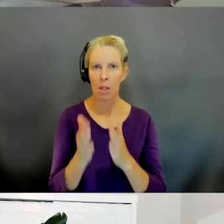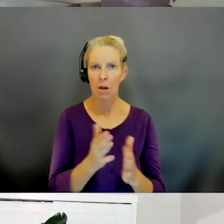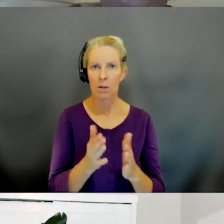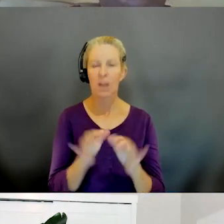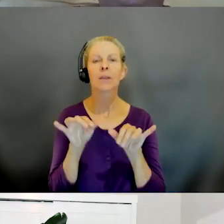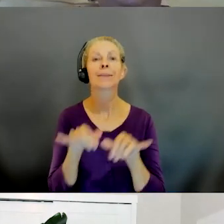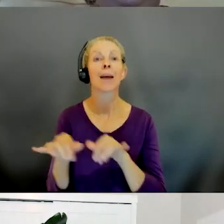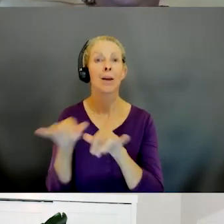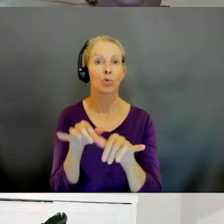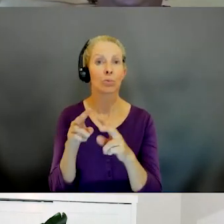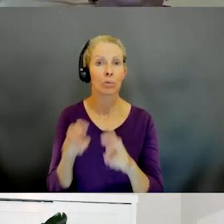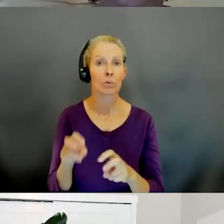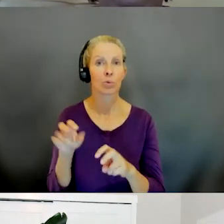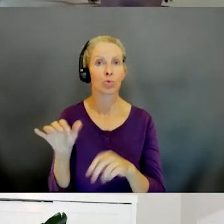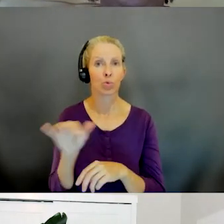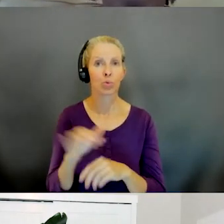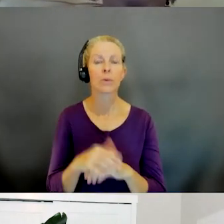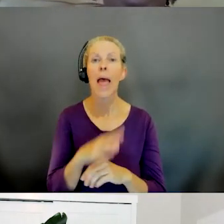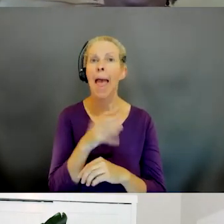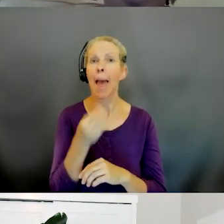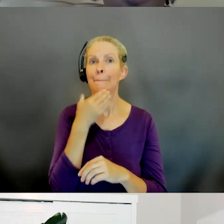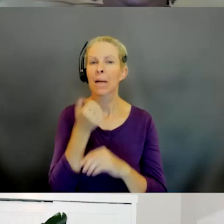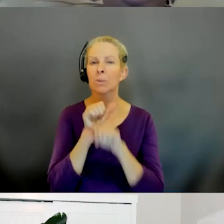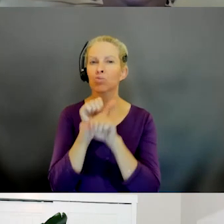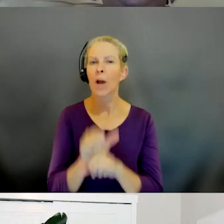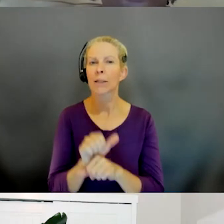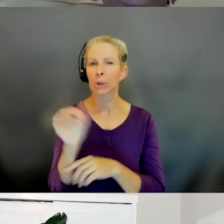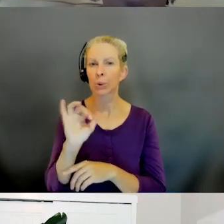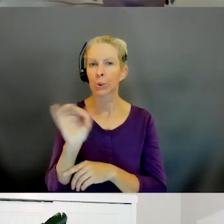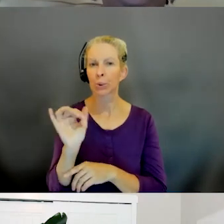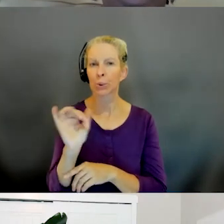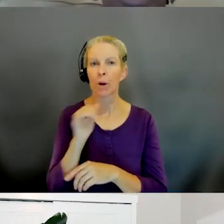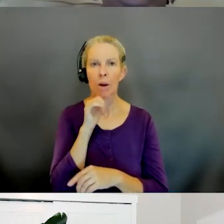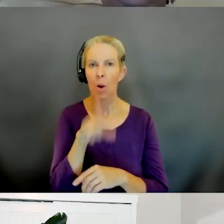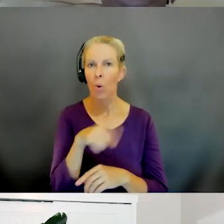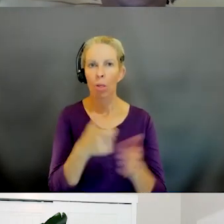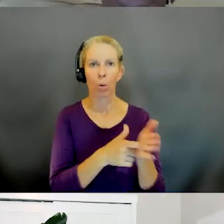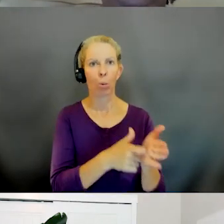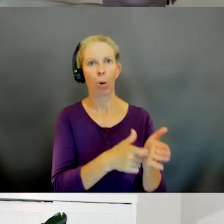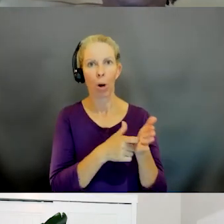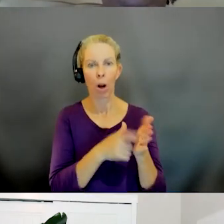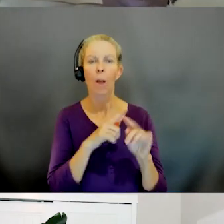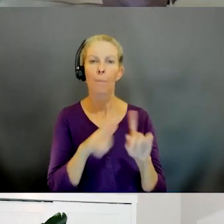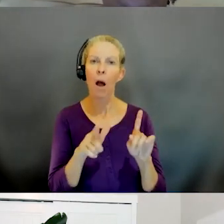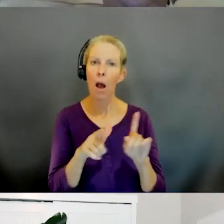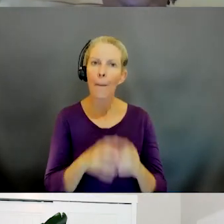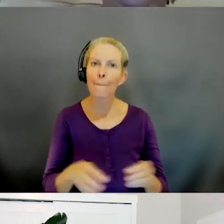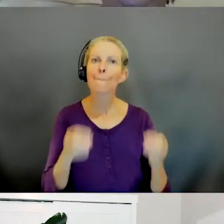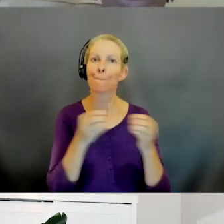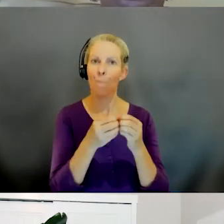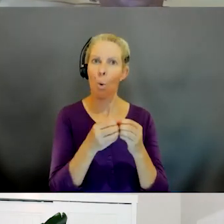practices, not just the bare minimum. You want to create a really good experience for your users,